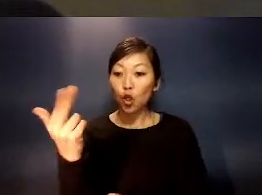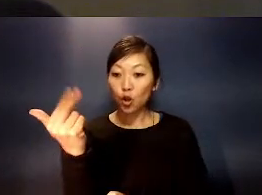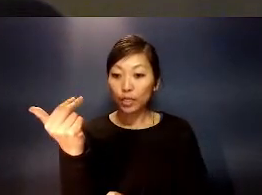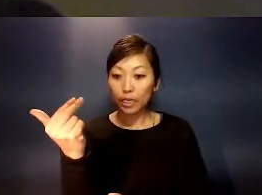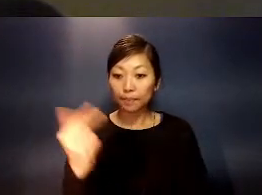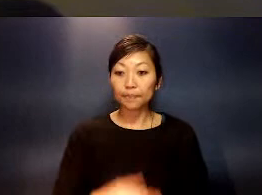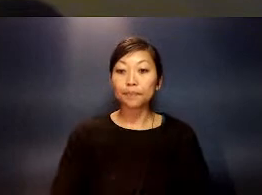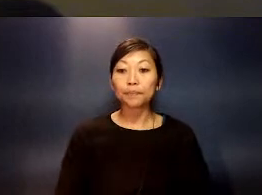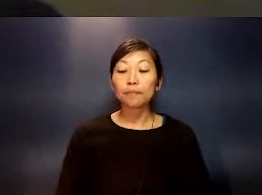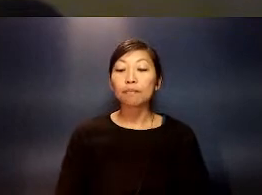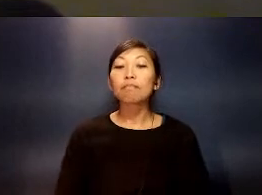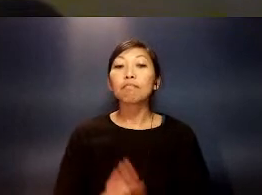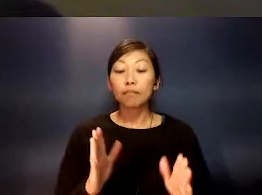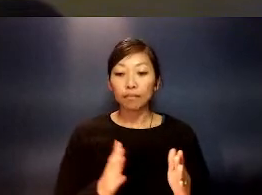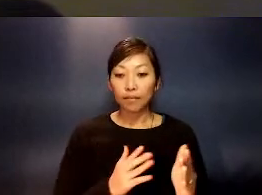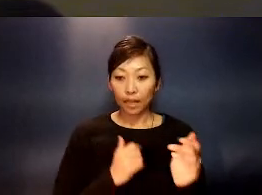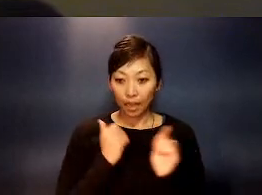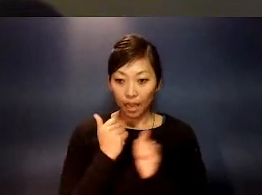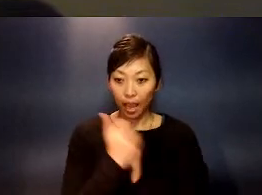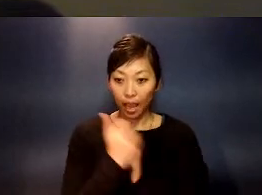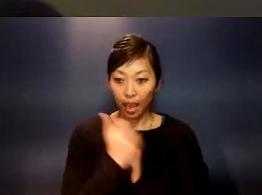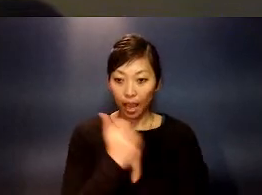FINGERS.